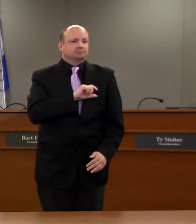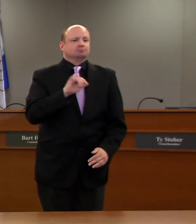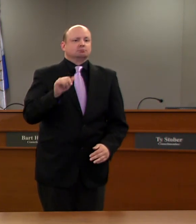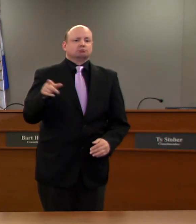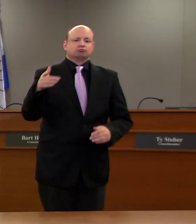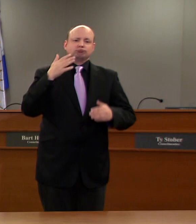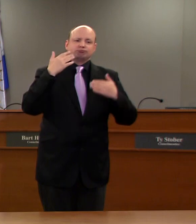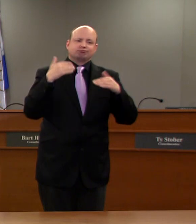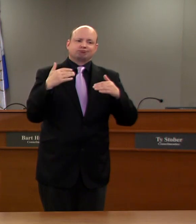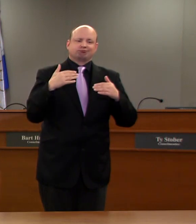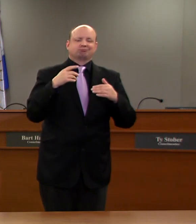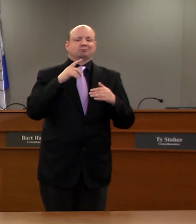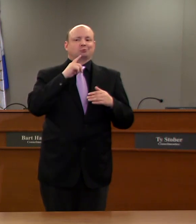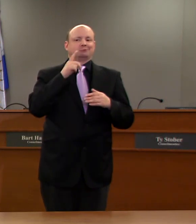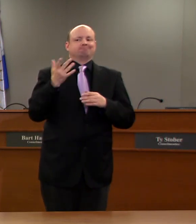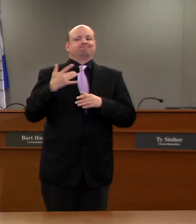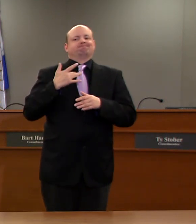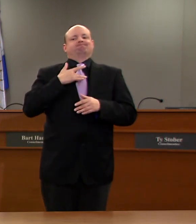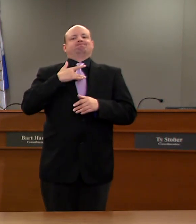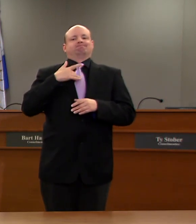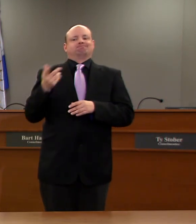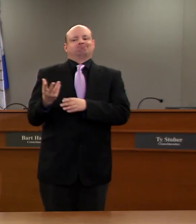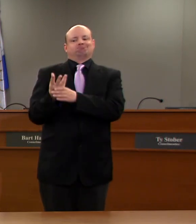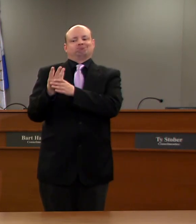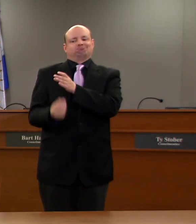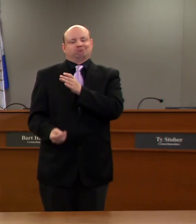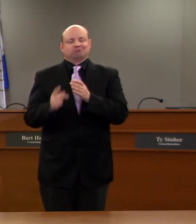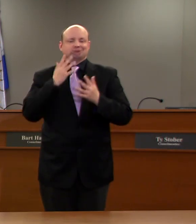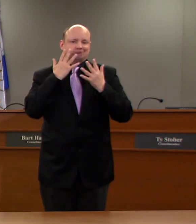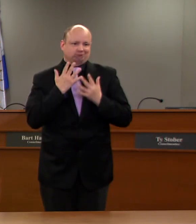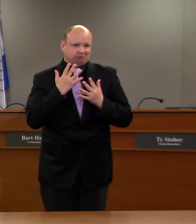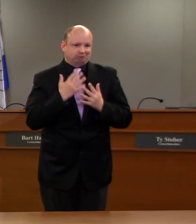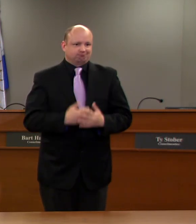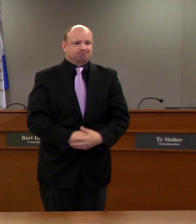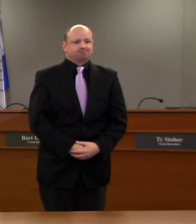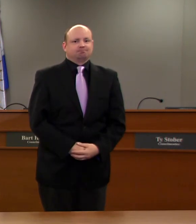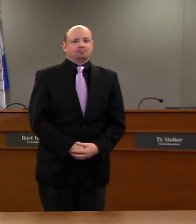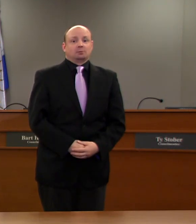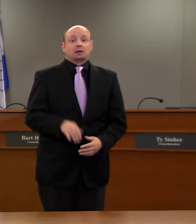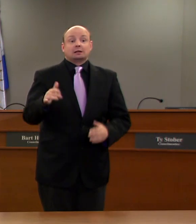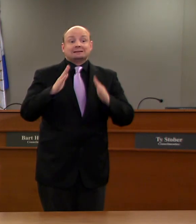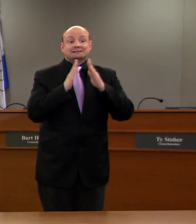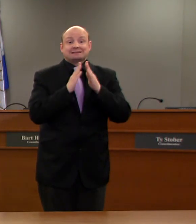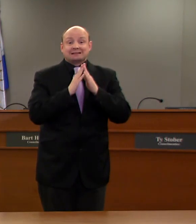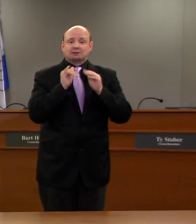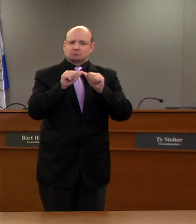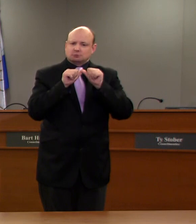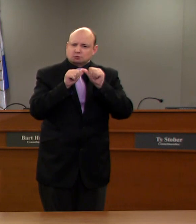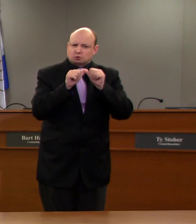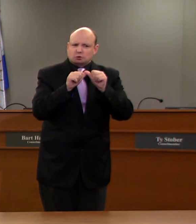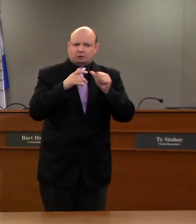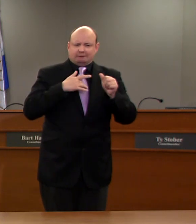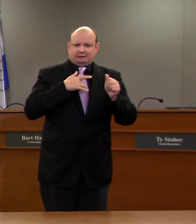The City is continuing to adapt its resources to the COVID-19 situation and I'll give you some